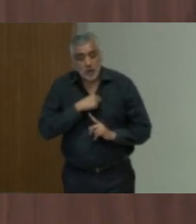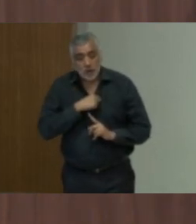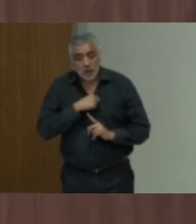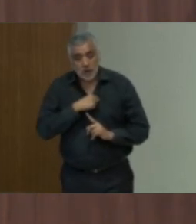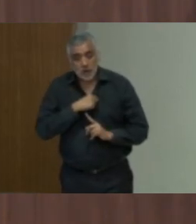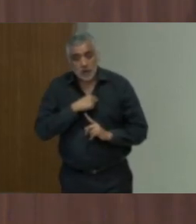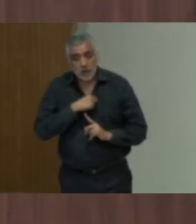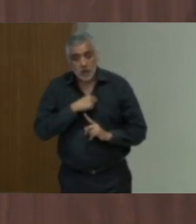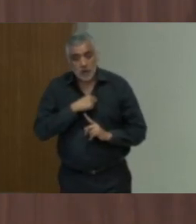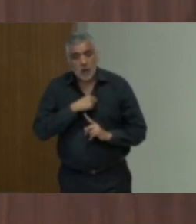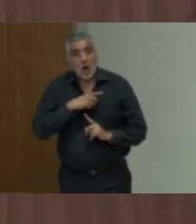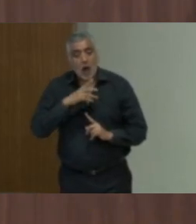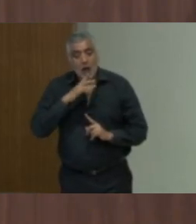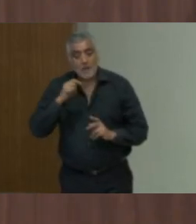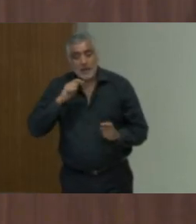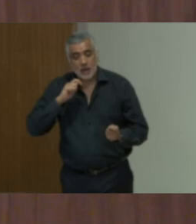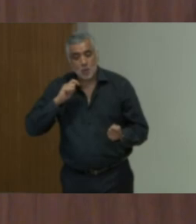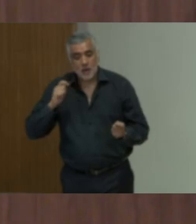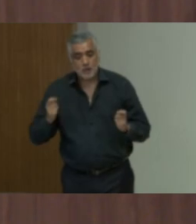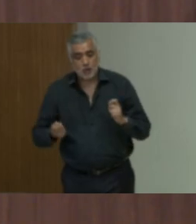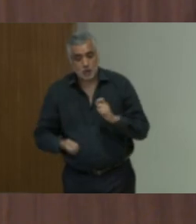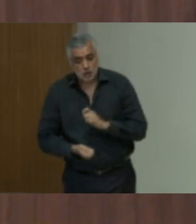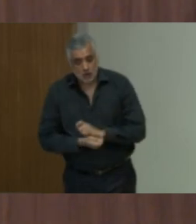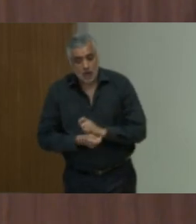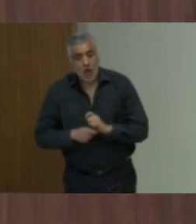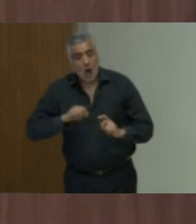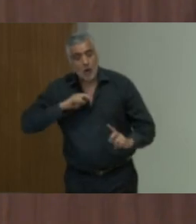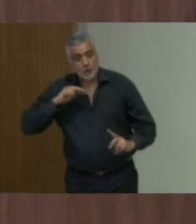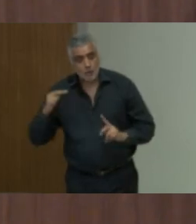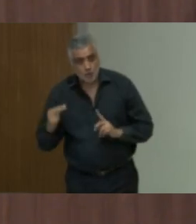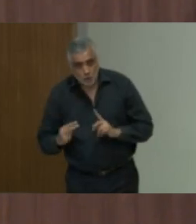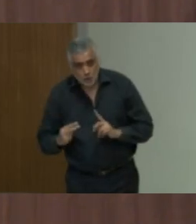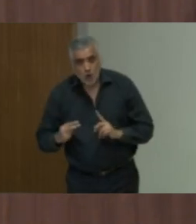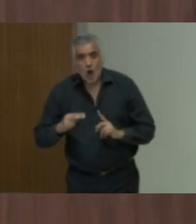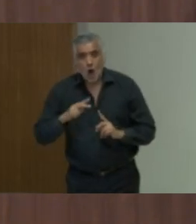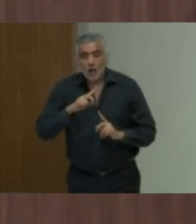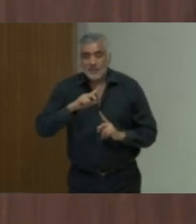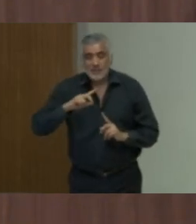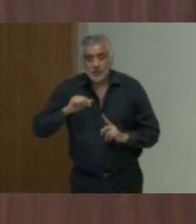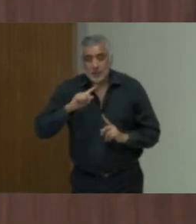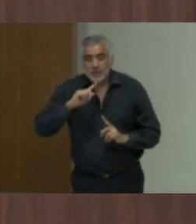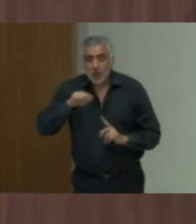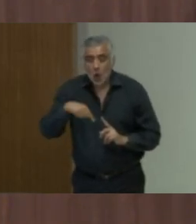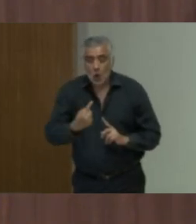revolution is the change point of view the disabled people it's not only object but it's the